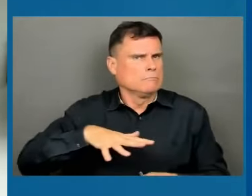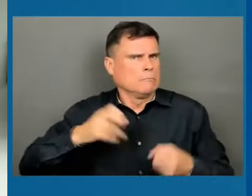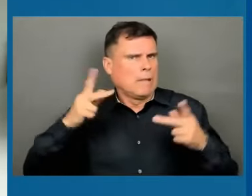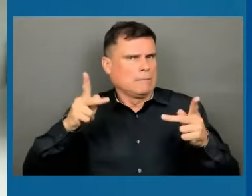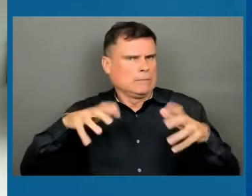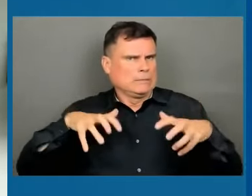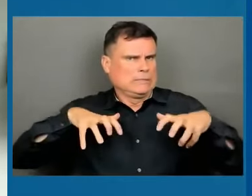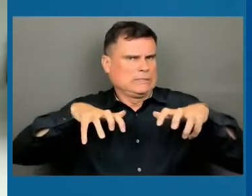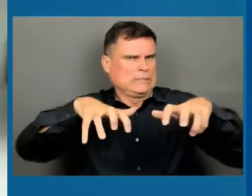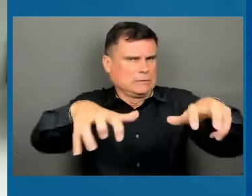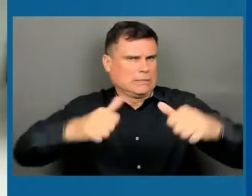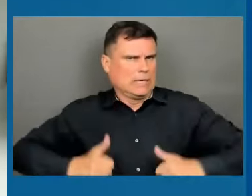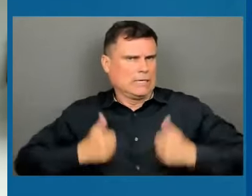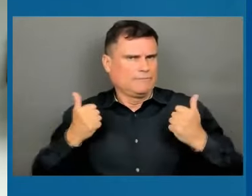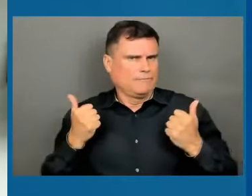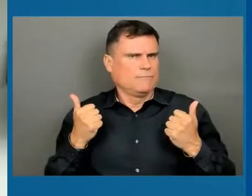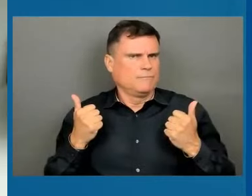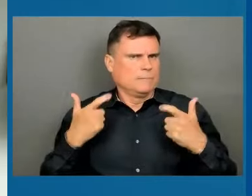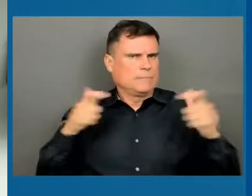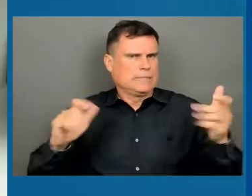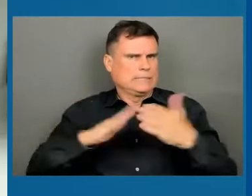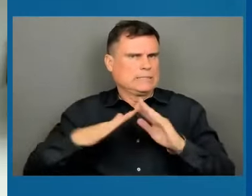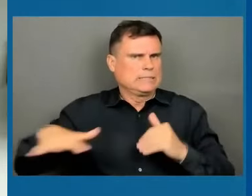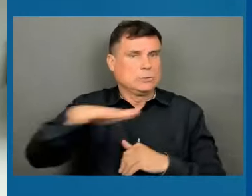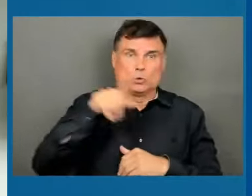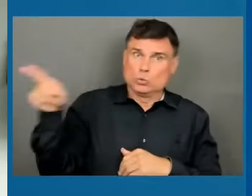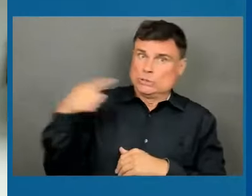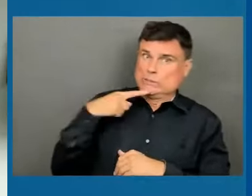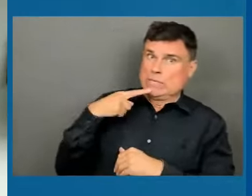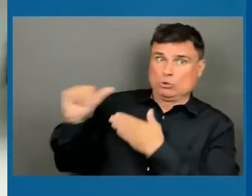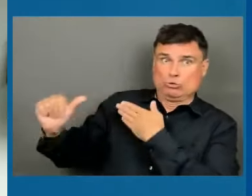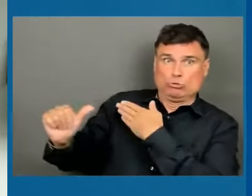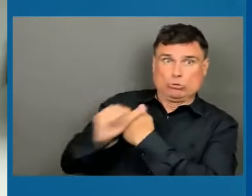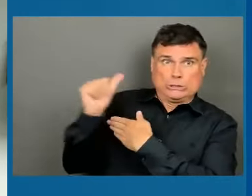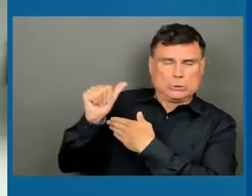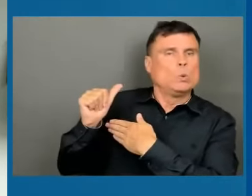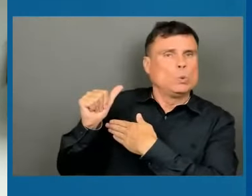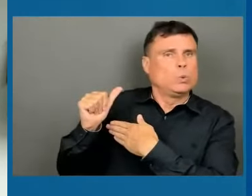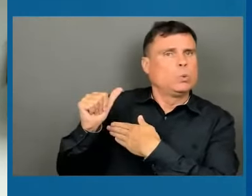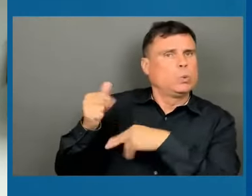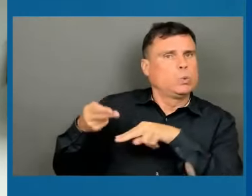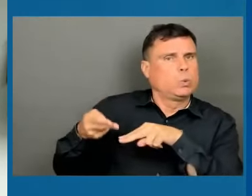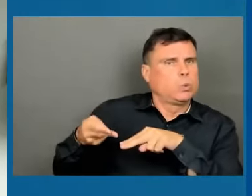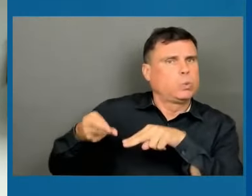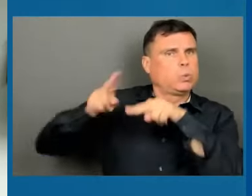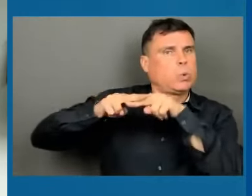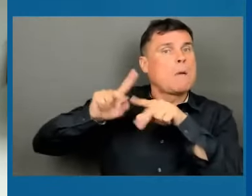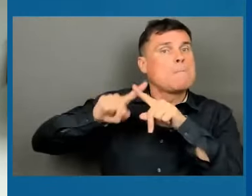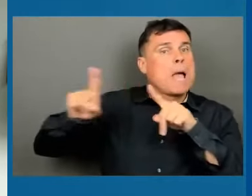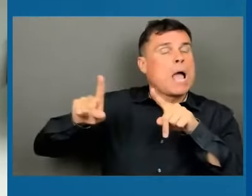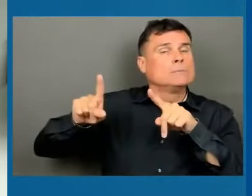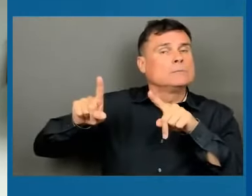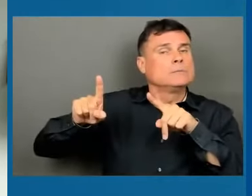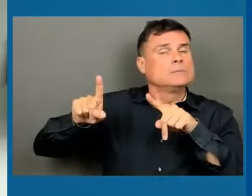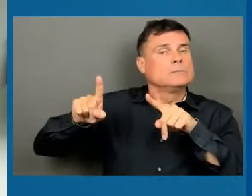don't know how detailed your forecasting is in a sense. Do